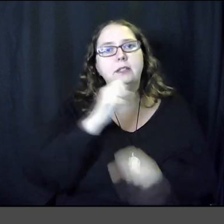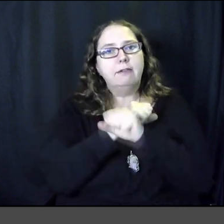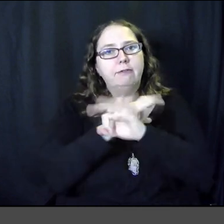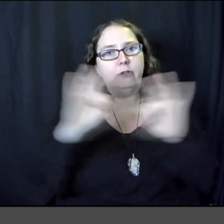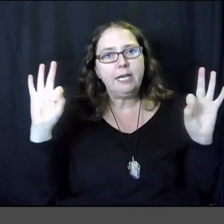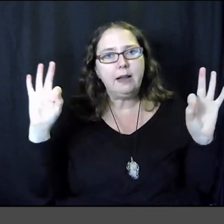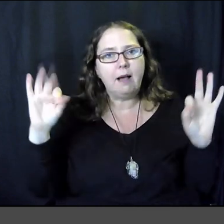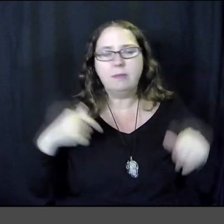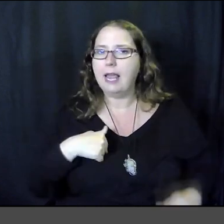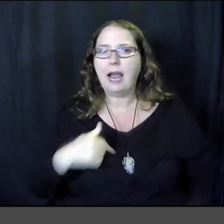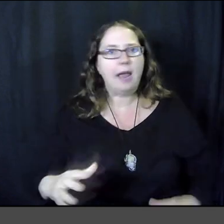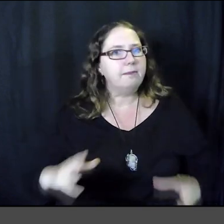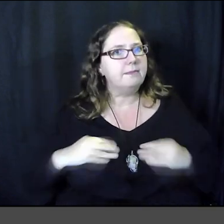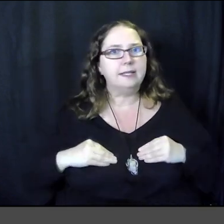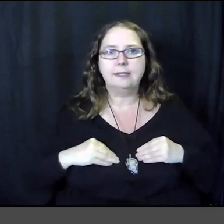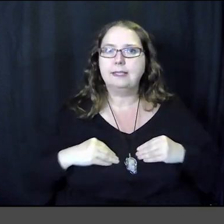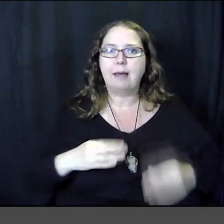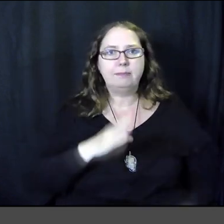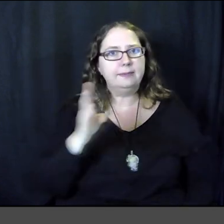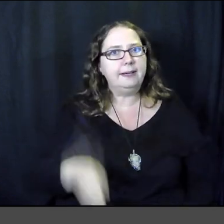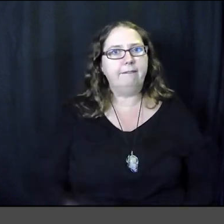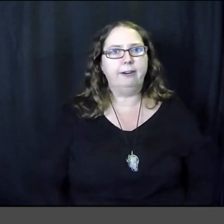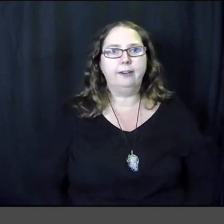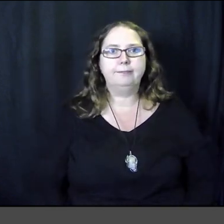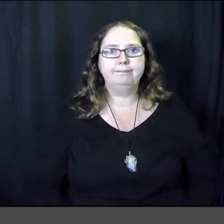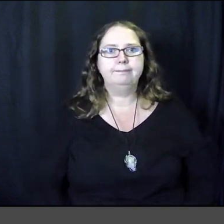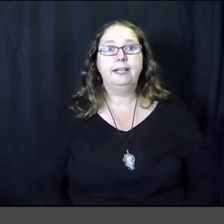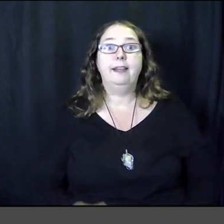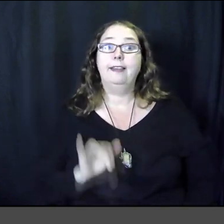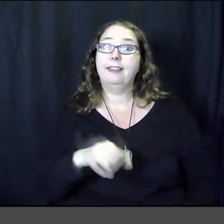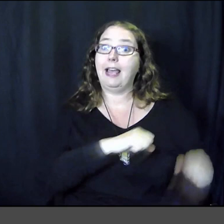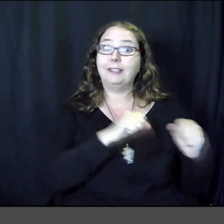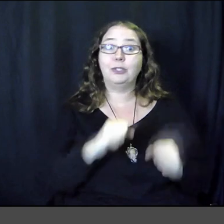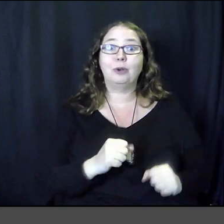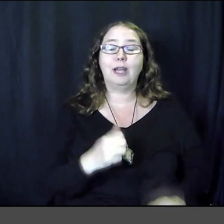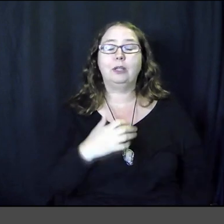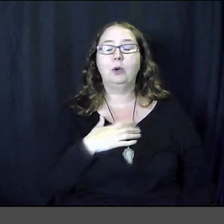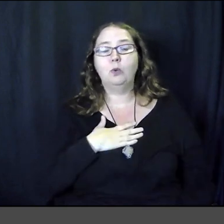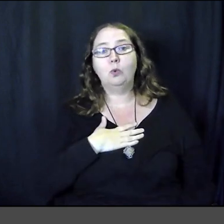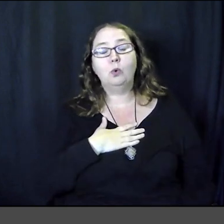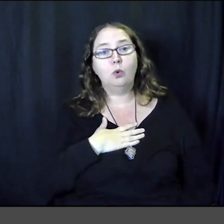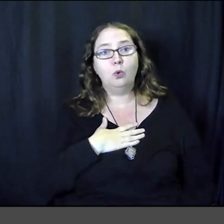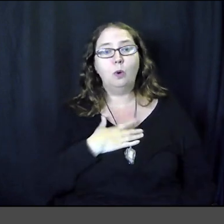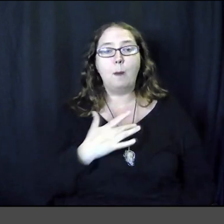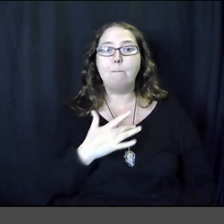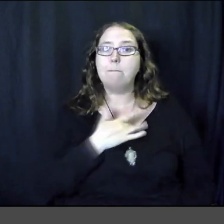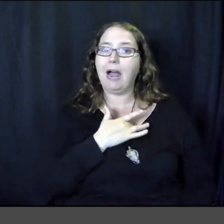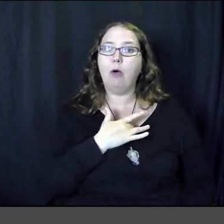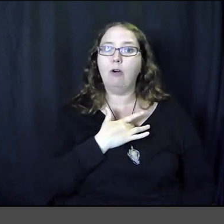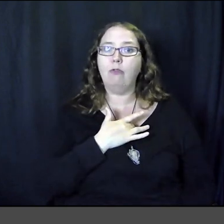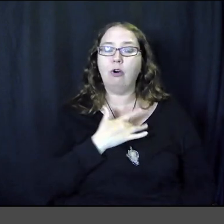THAT STRENGTH IS POWERFUL. AND AND WHEN YOU KNOW THAT THAT POWER WAS THERE BEFORE